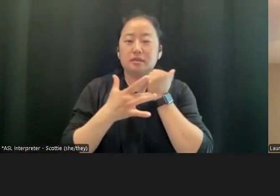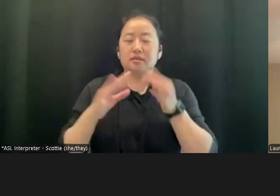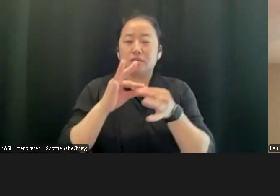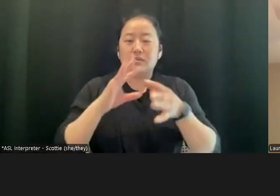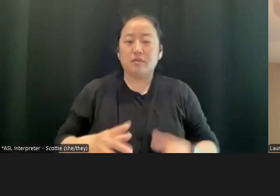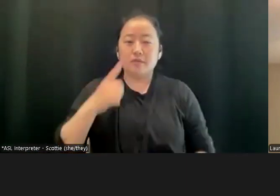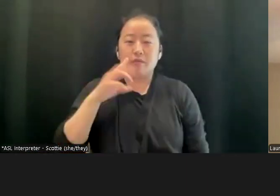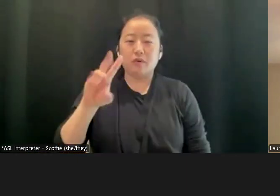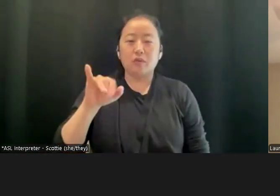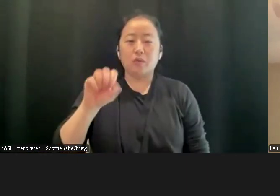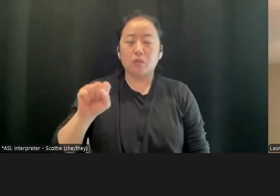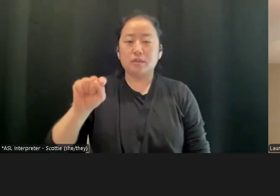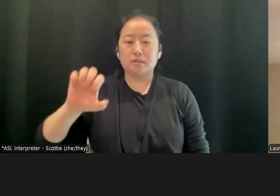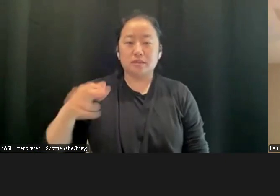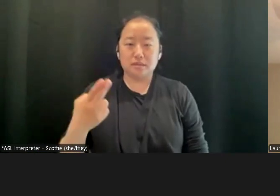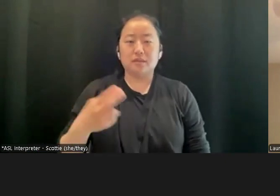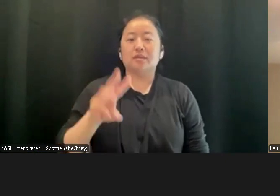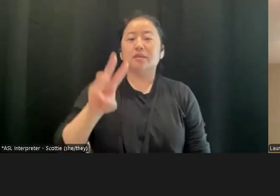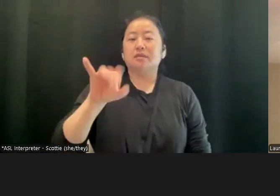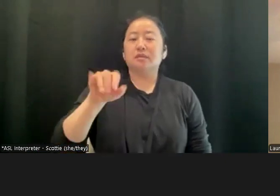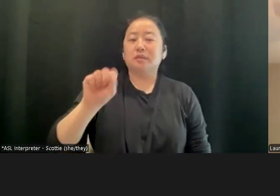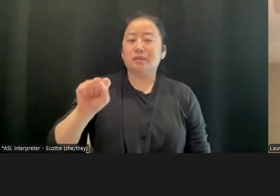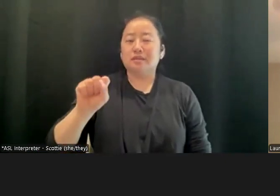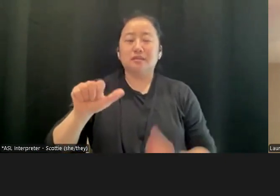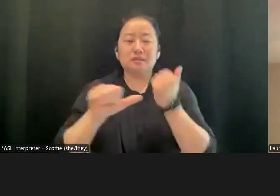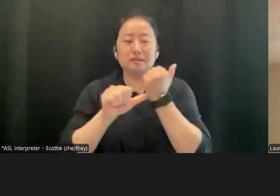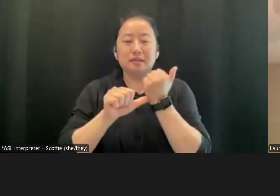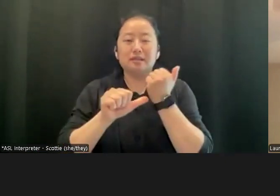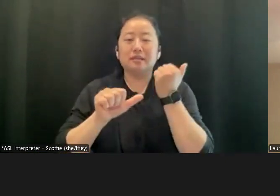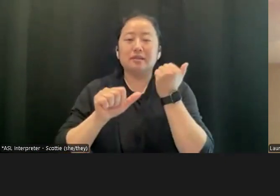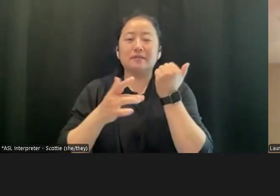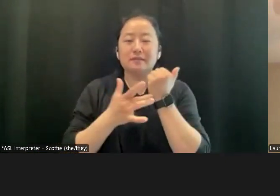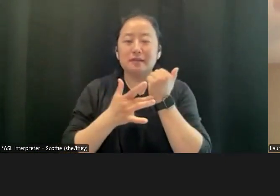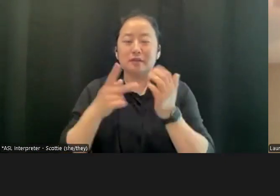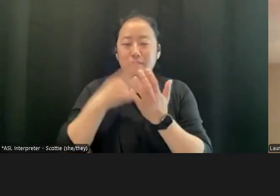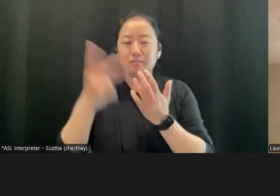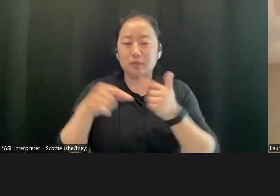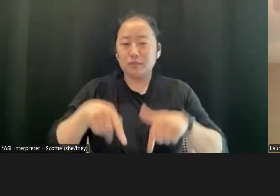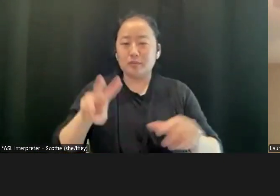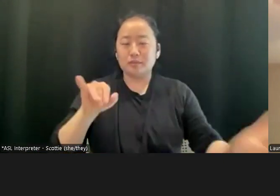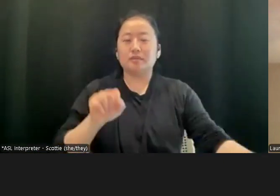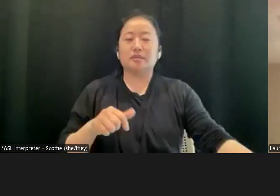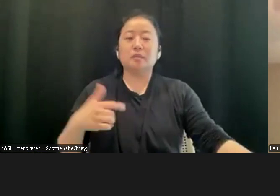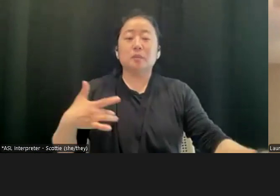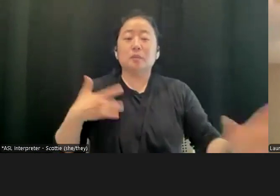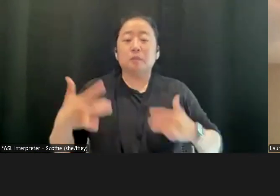Wisconsin's Assistive Technology Act program. WisTech is excited to kick off our 2024